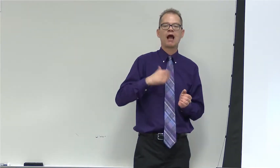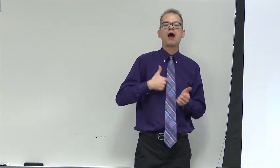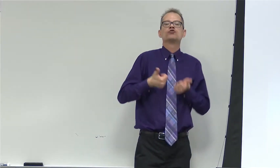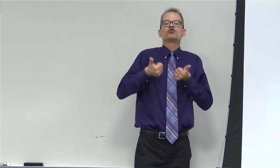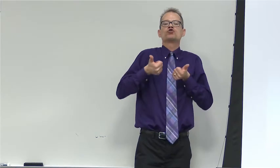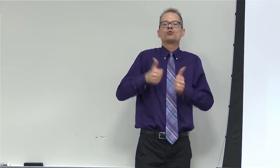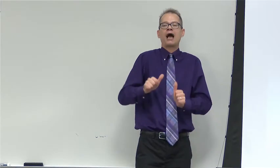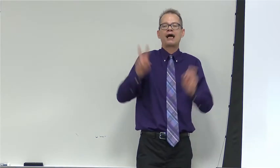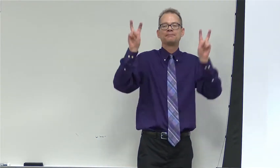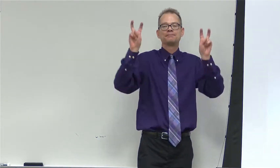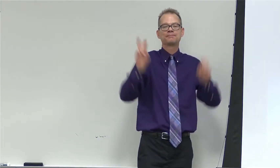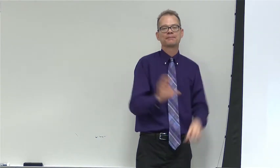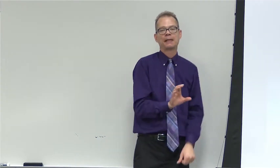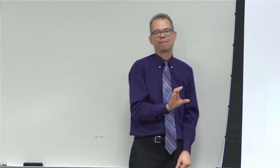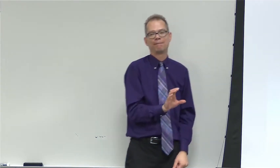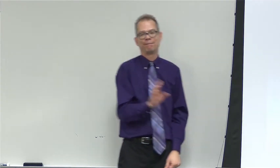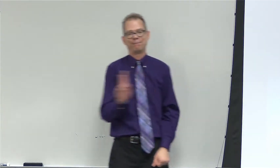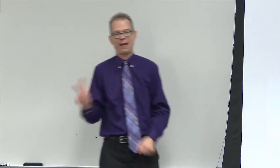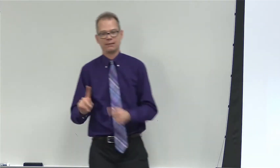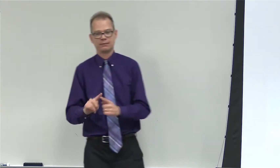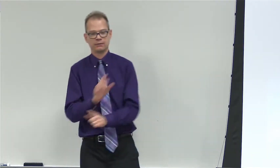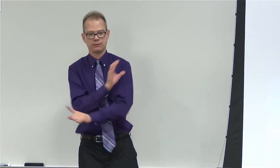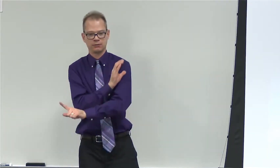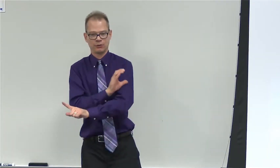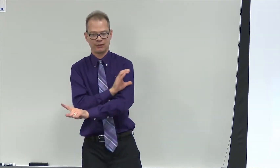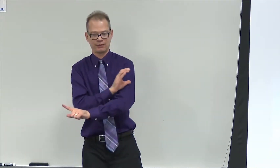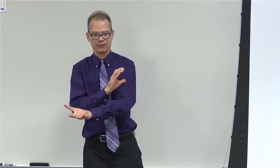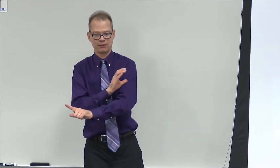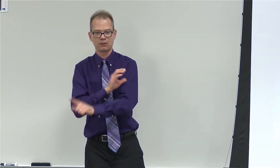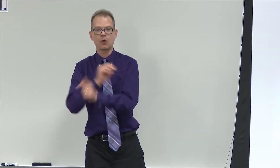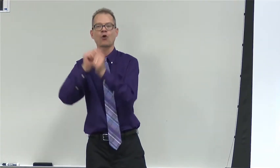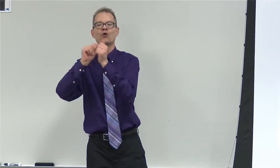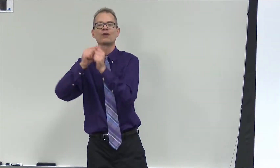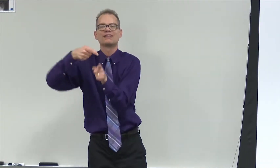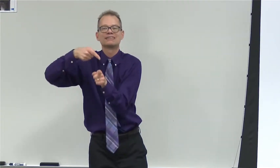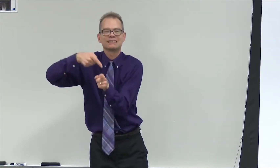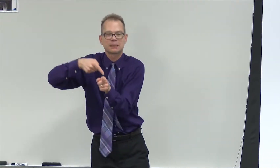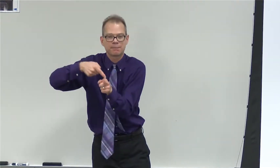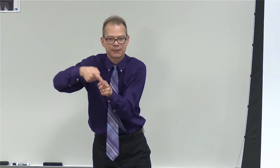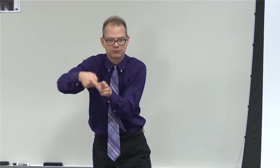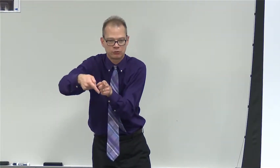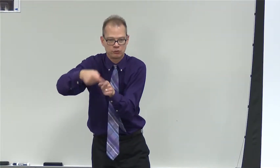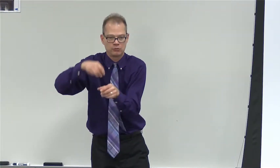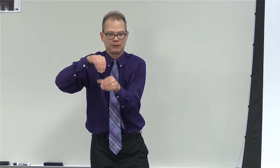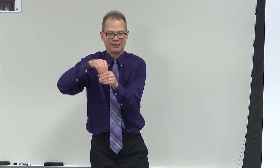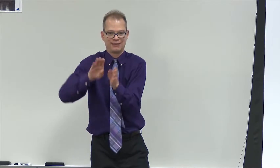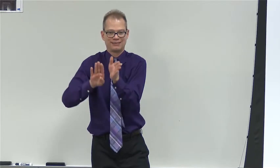I realized or decided that I would try and go back to clinical work....